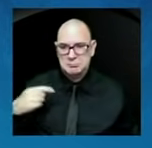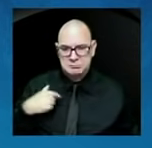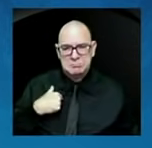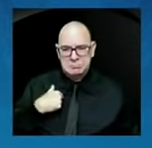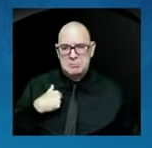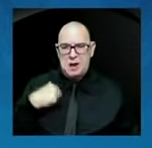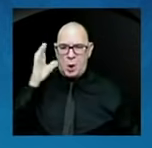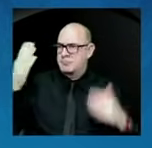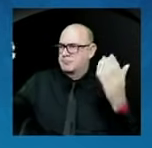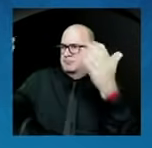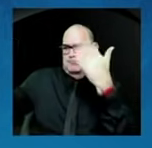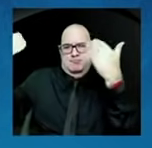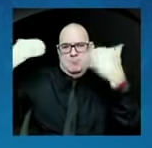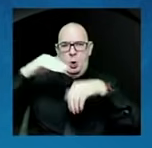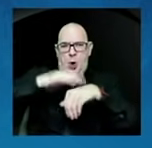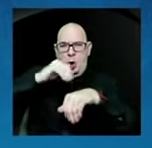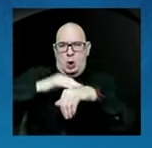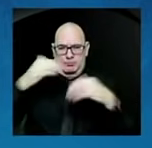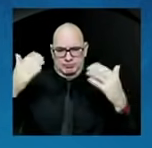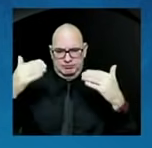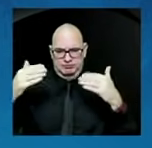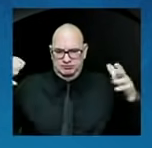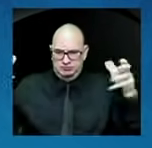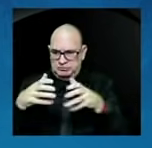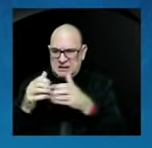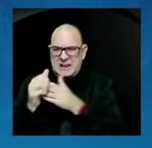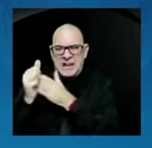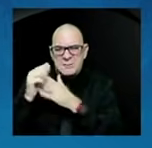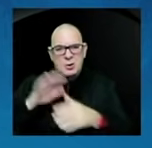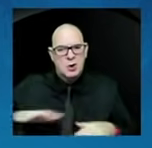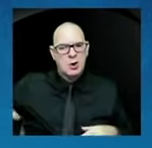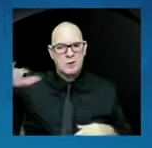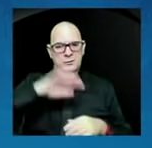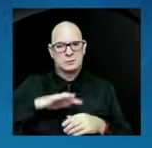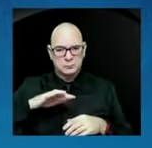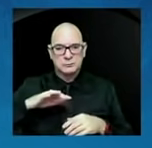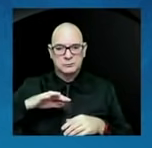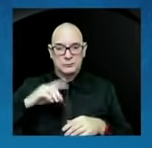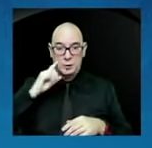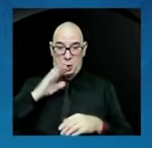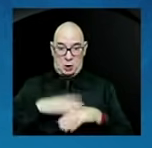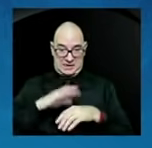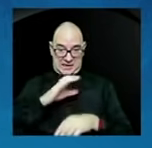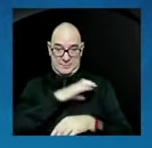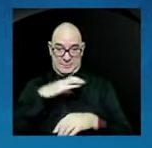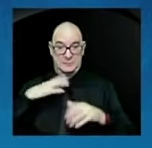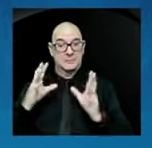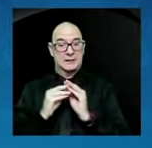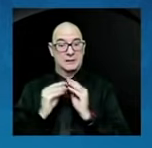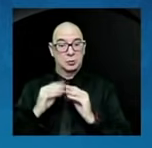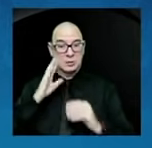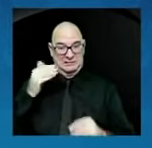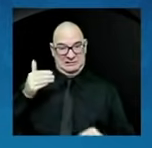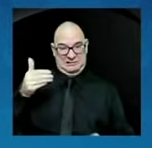SPACE COUNC, WILL CONVENEAL ADERS FROM ACROSS OUR